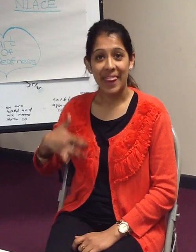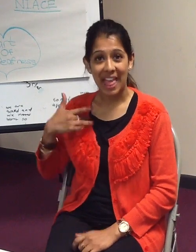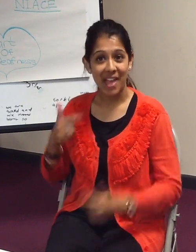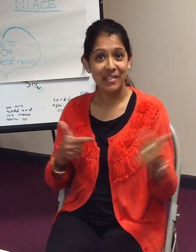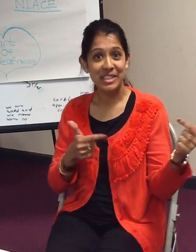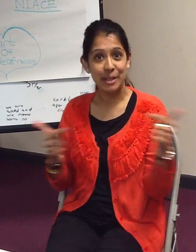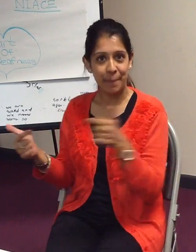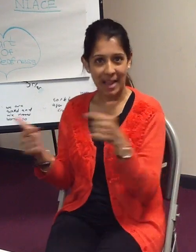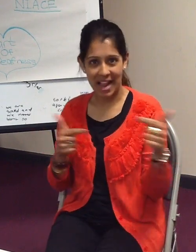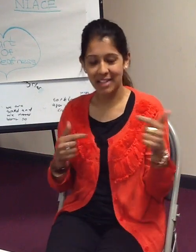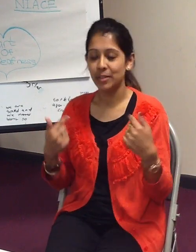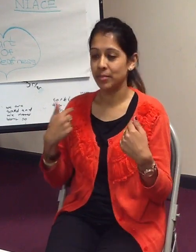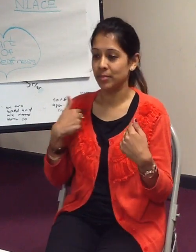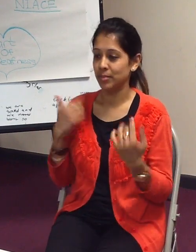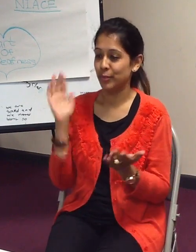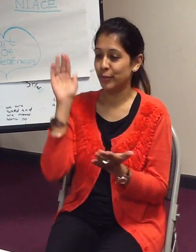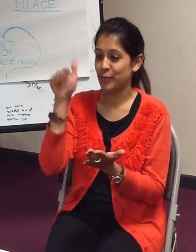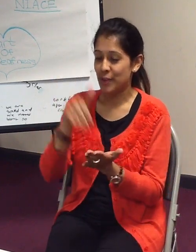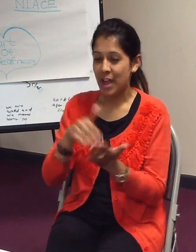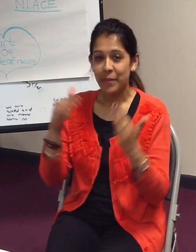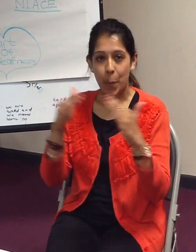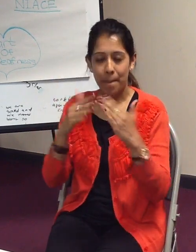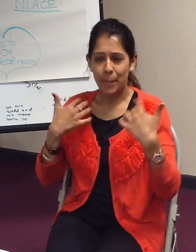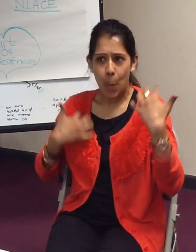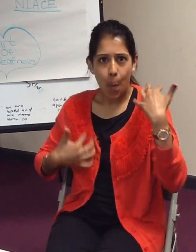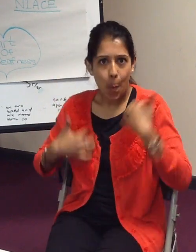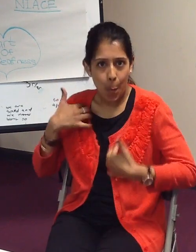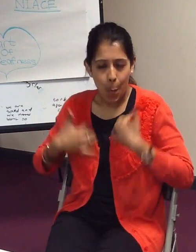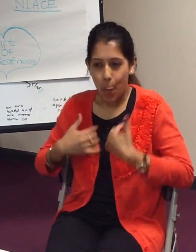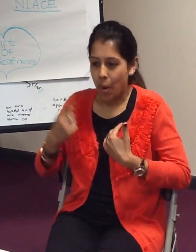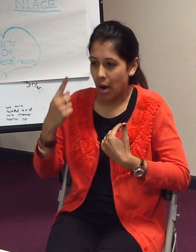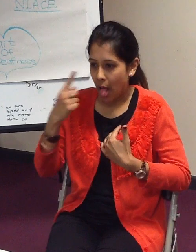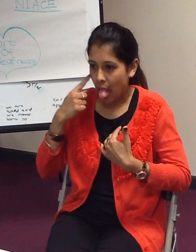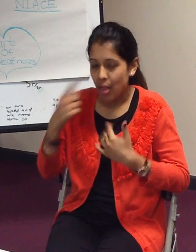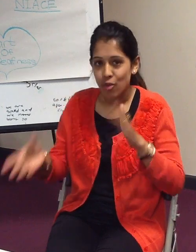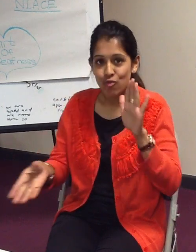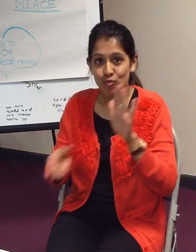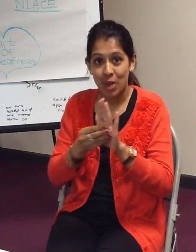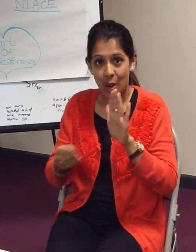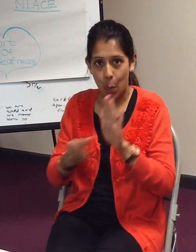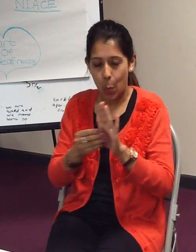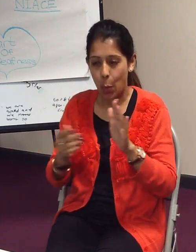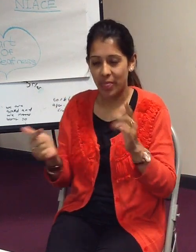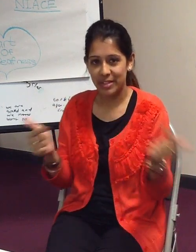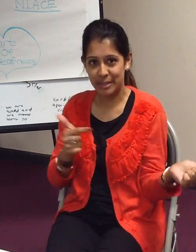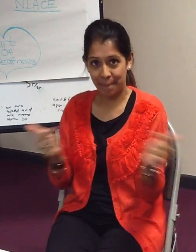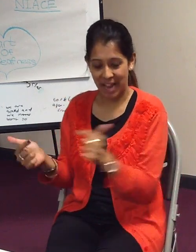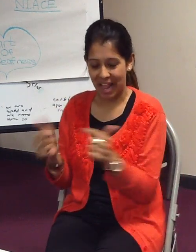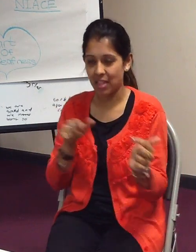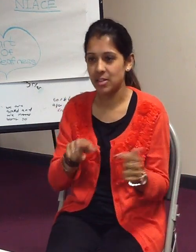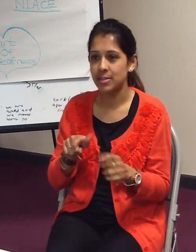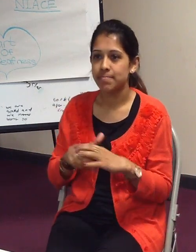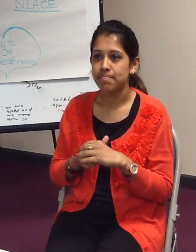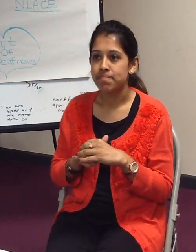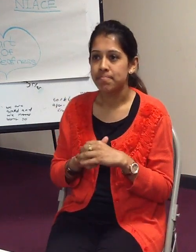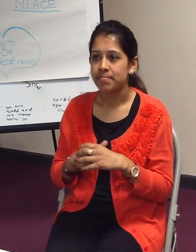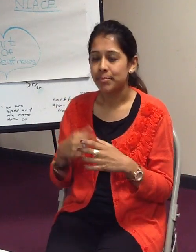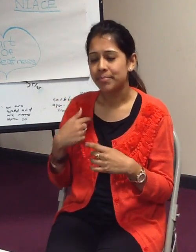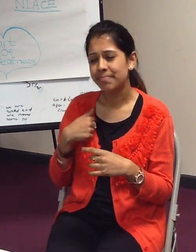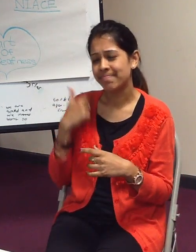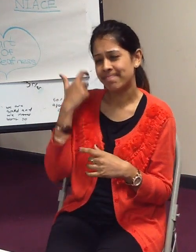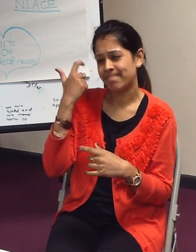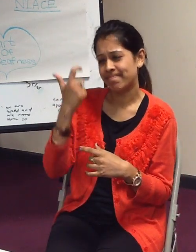I had recorded the live debates and was excited to watch them, when I arrived home.